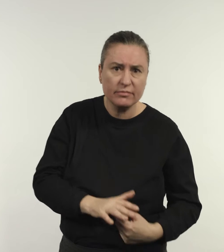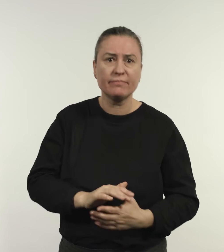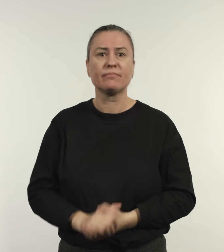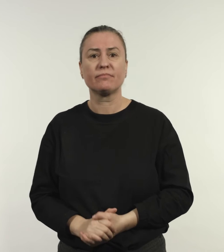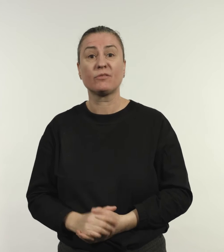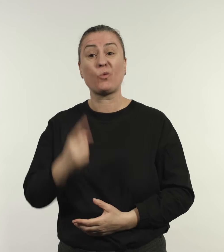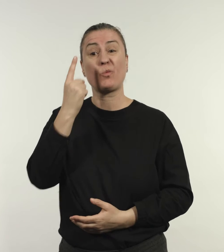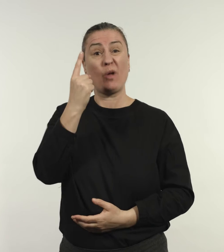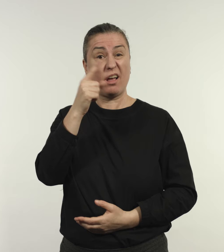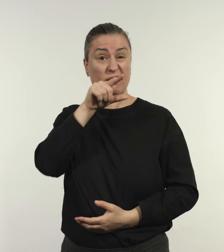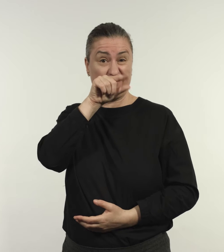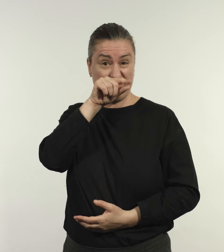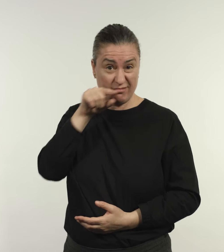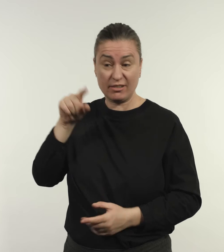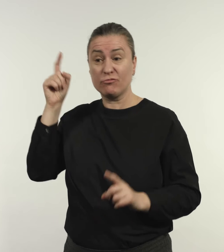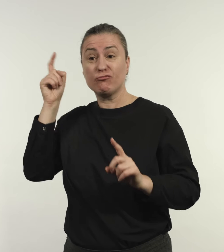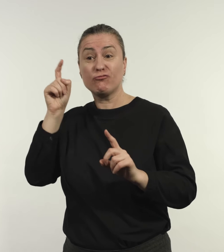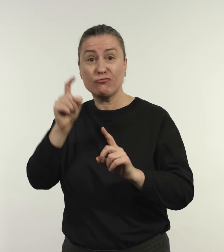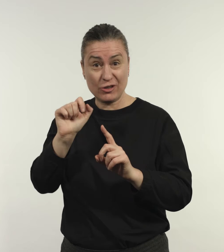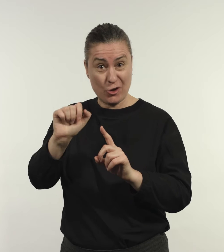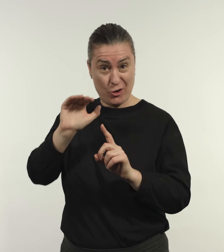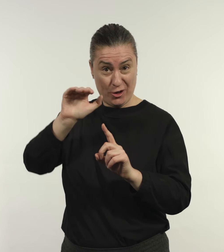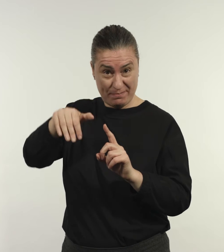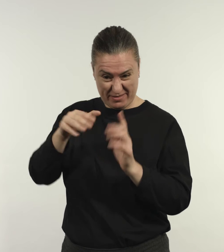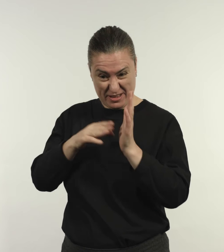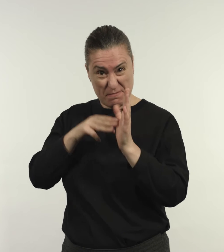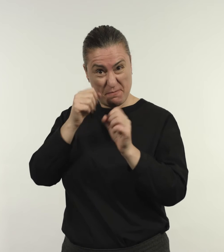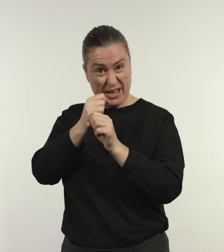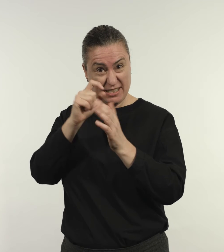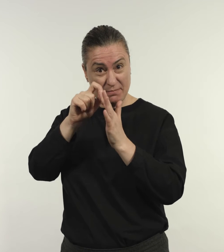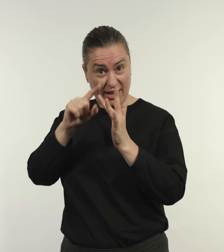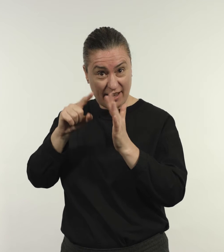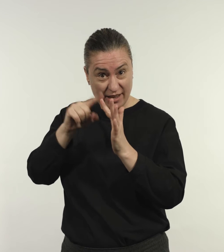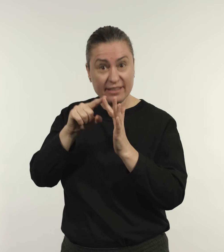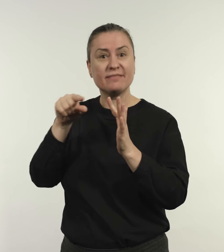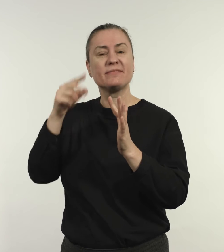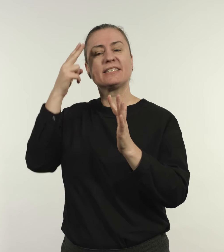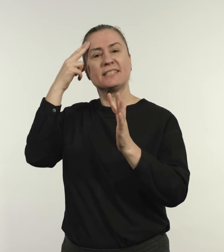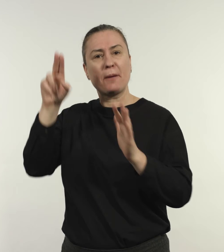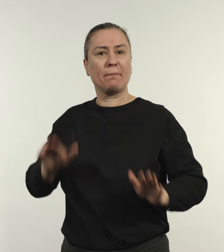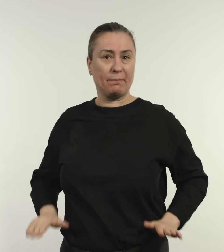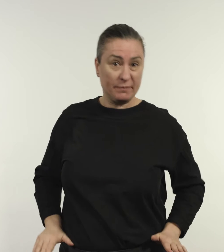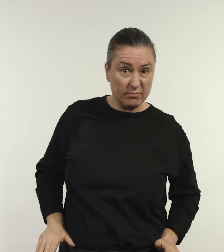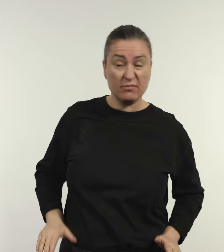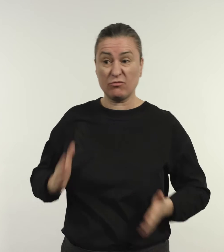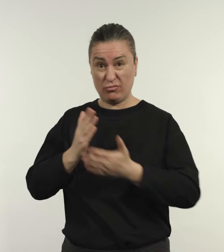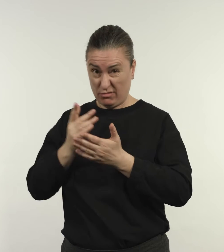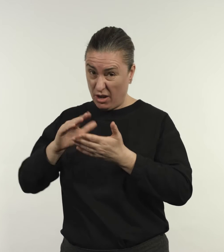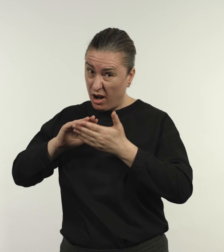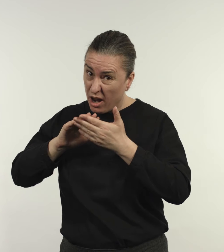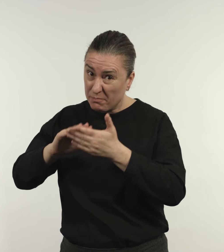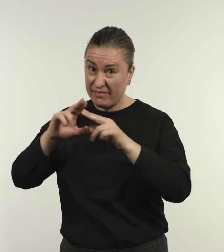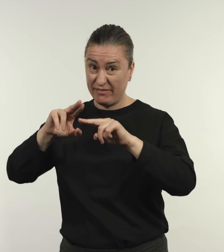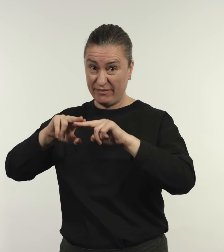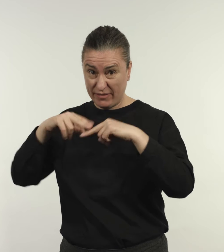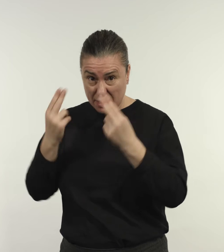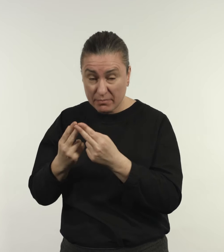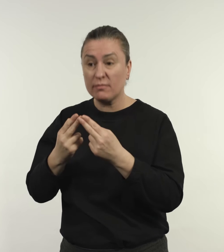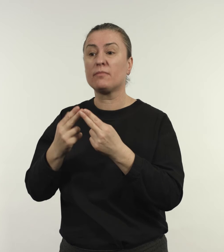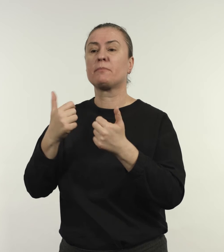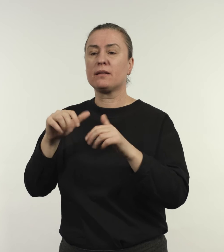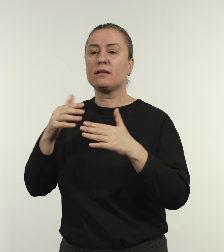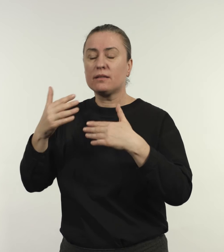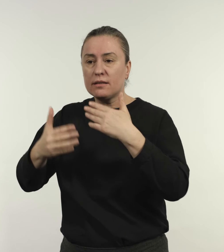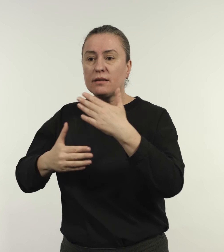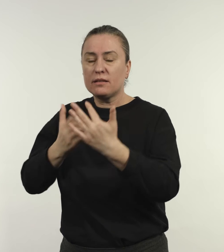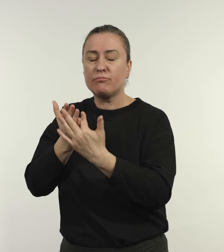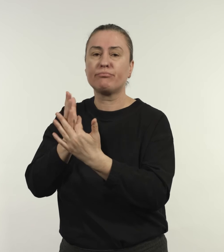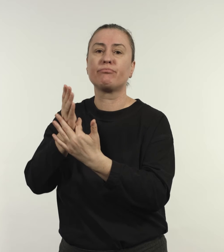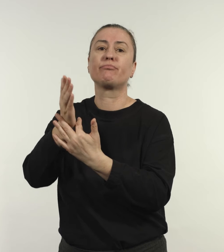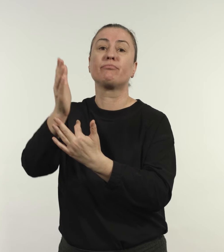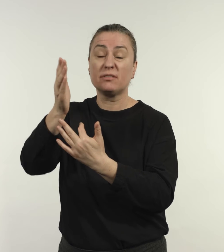an injured magpie they called Penguin helped the family heal.